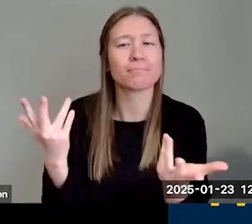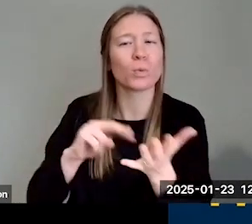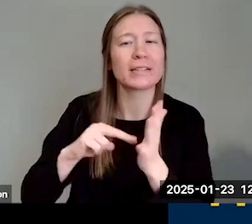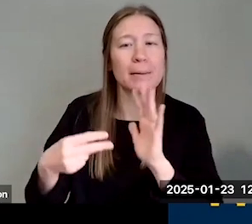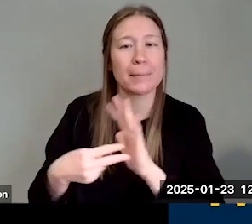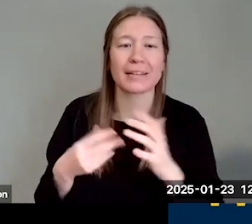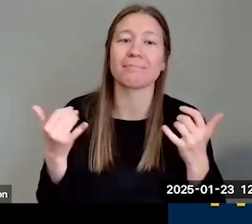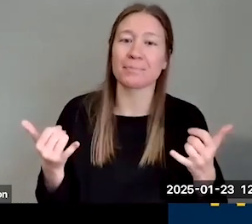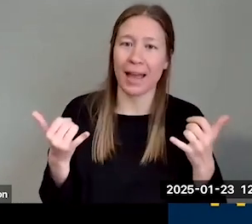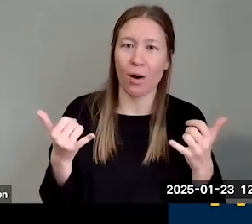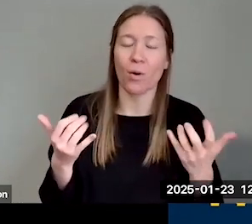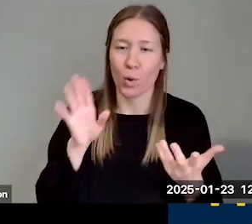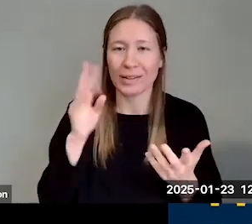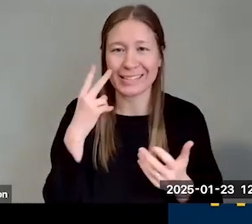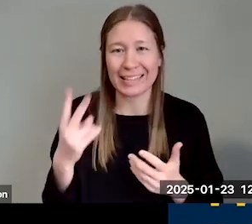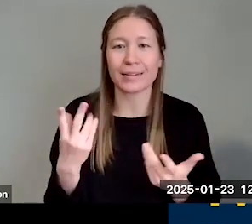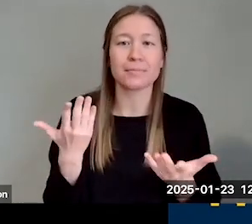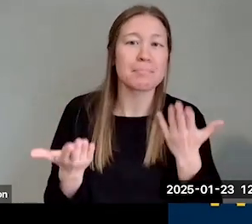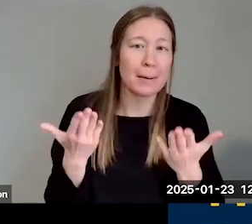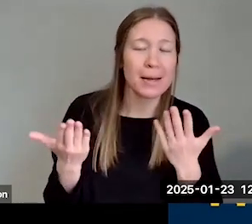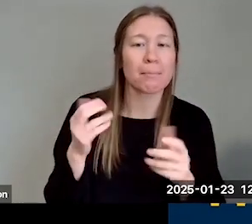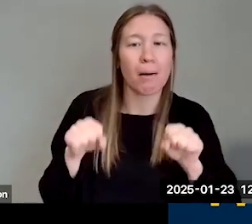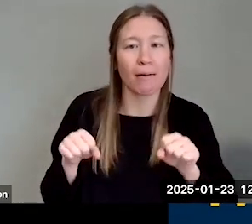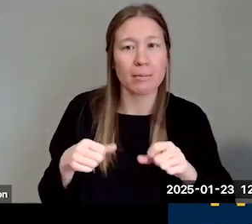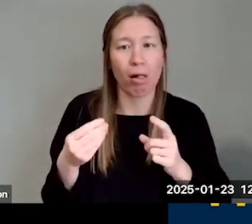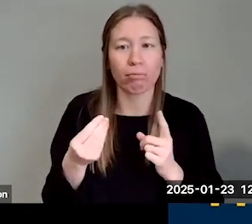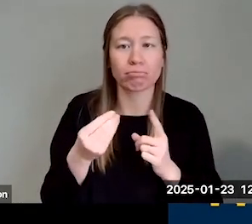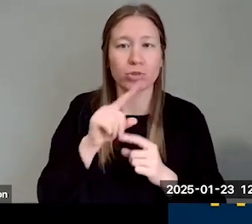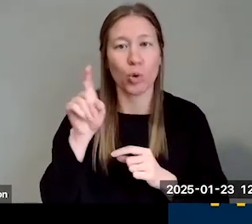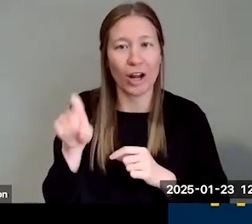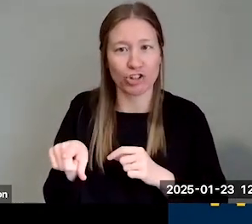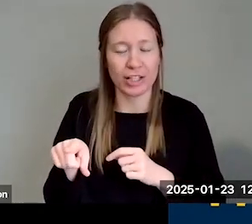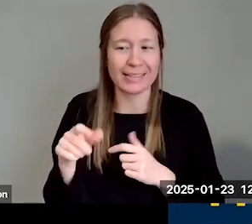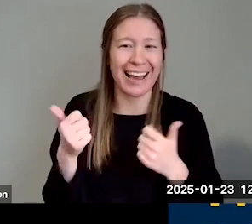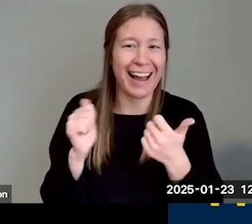that might be likely to elicit information about a disability.